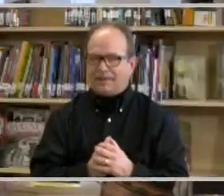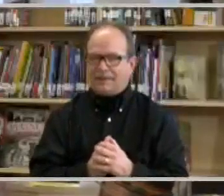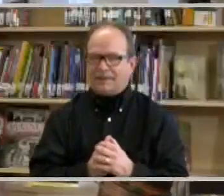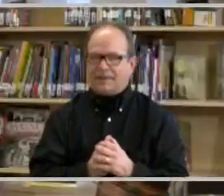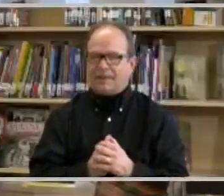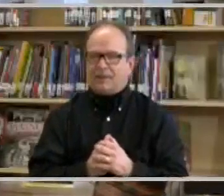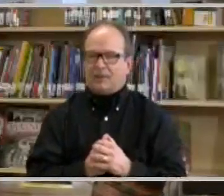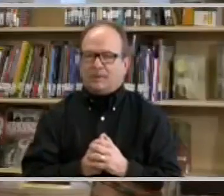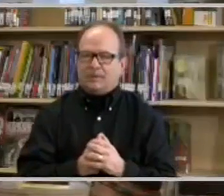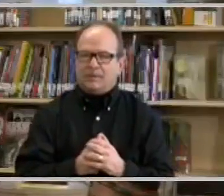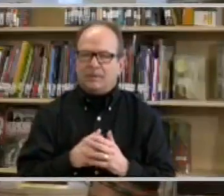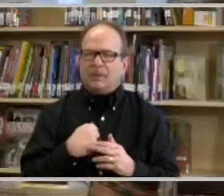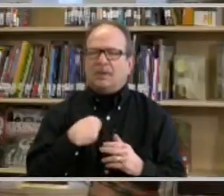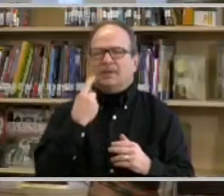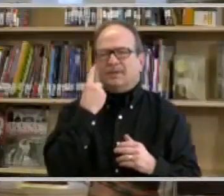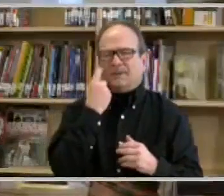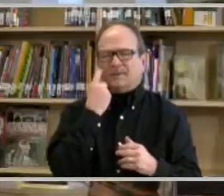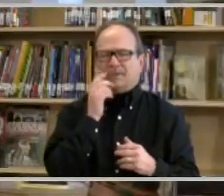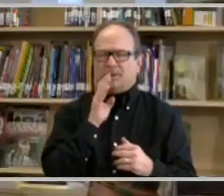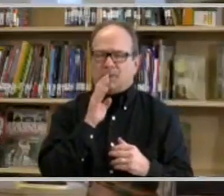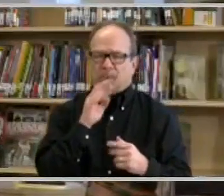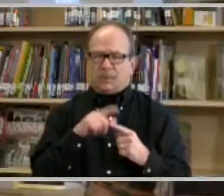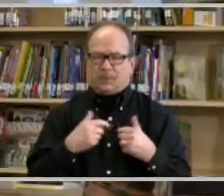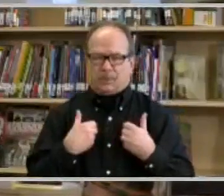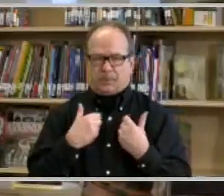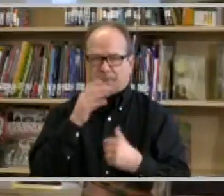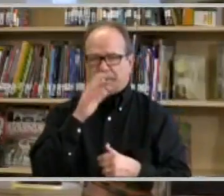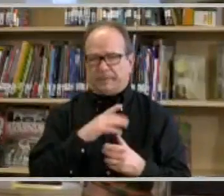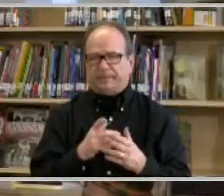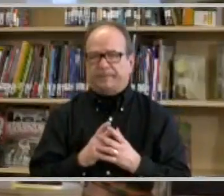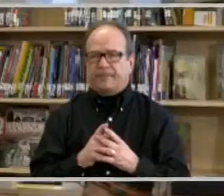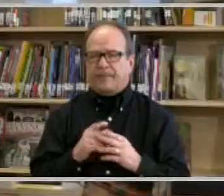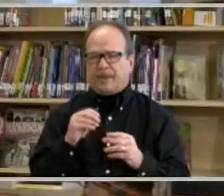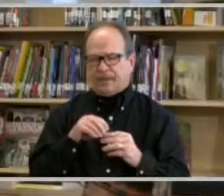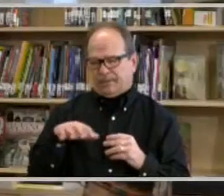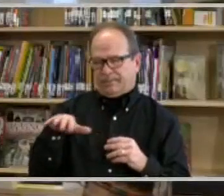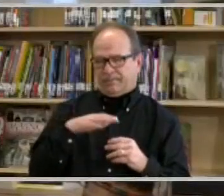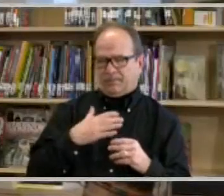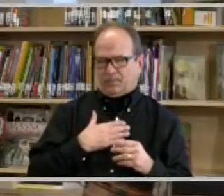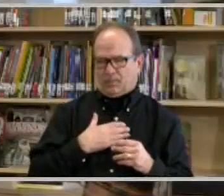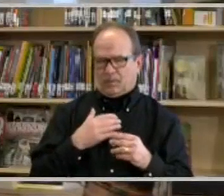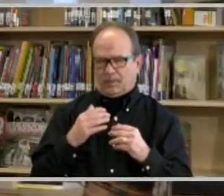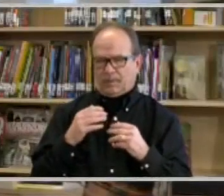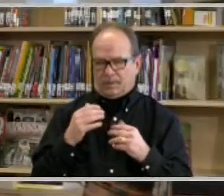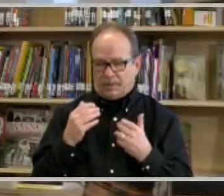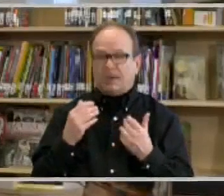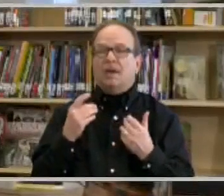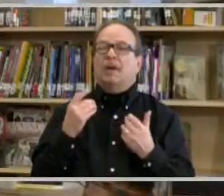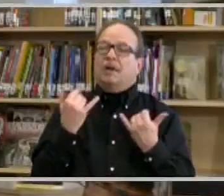I WAS JUST TALKING TO THE GENTLEMAN IN REFERENCE TO THE